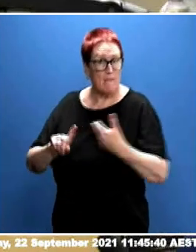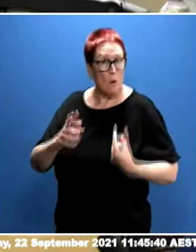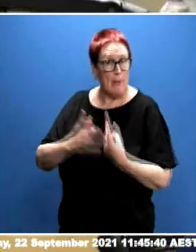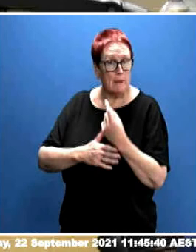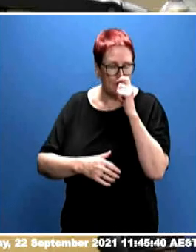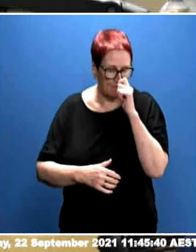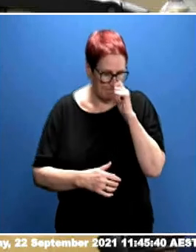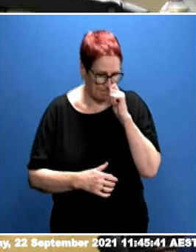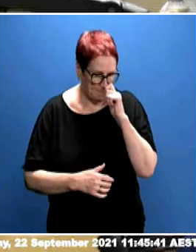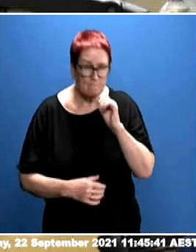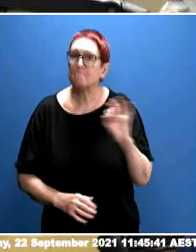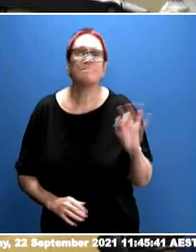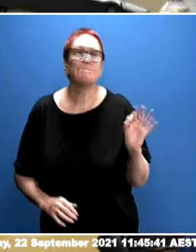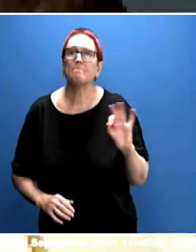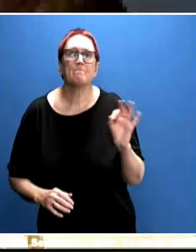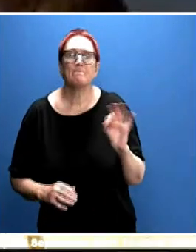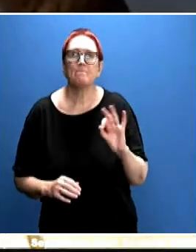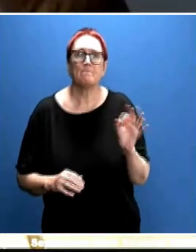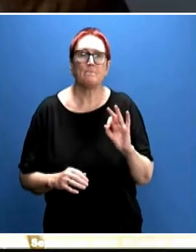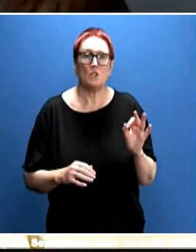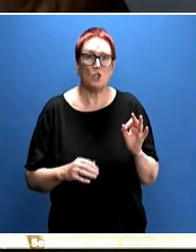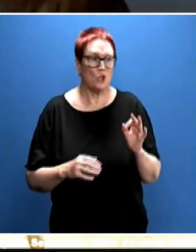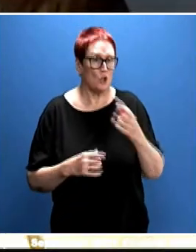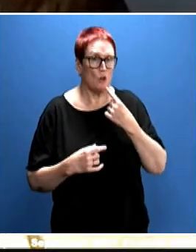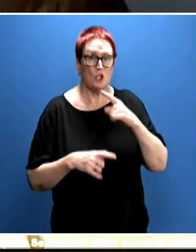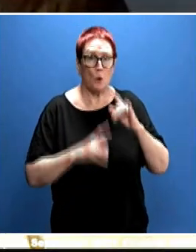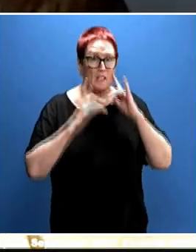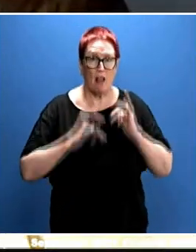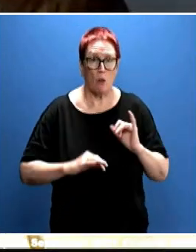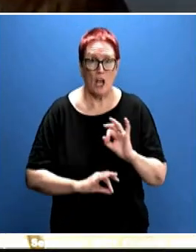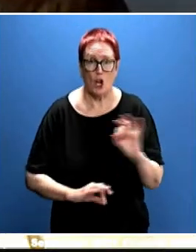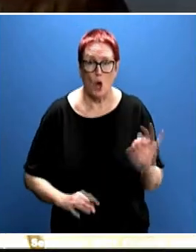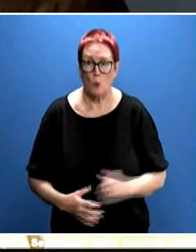No, no notification to lawyers, and as far as we're aware,